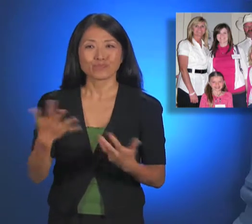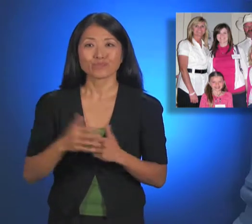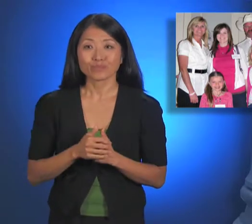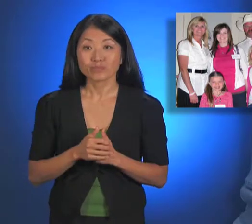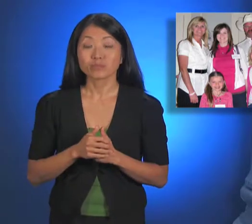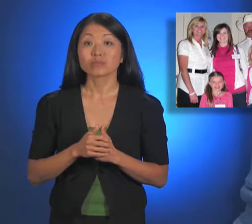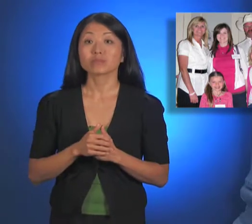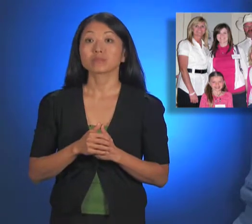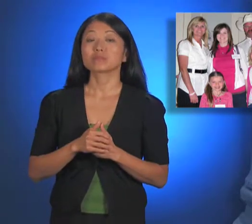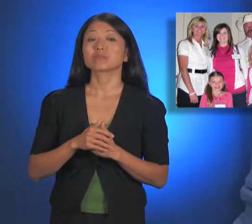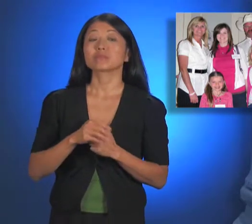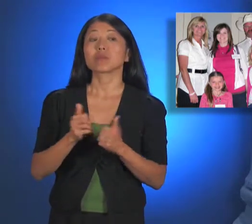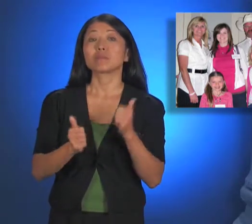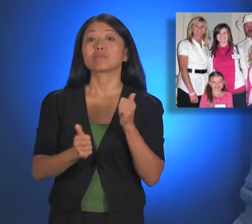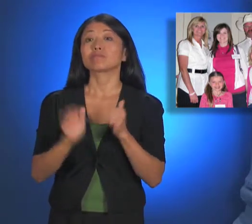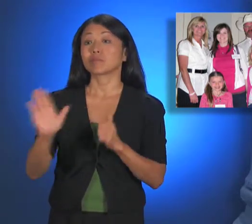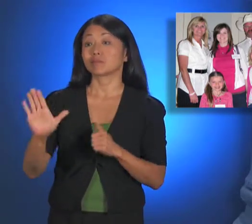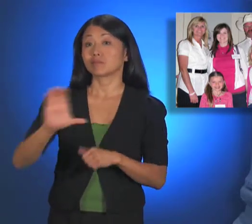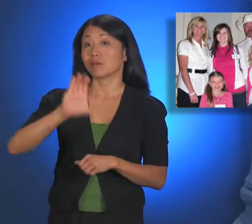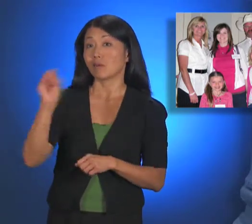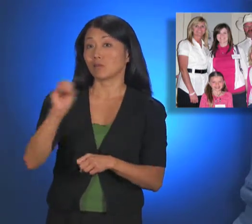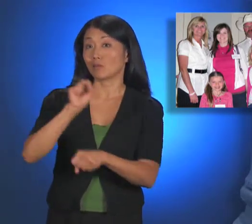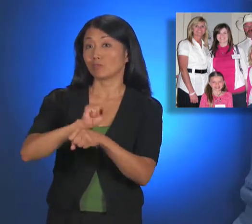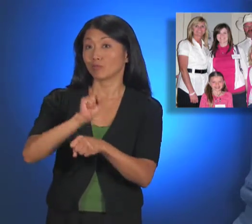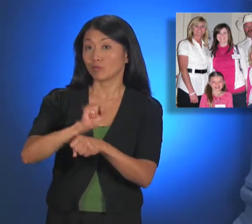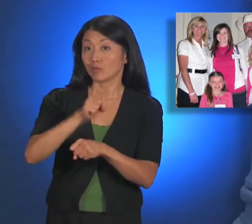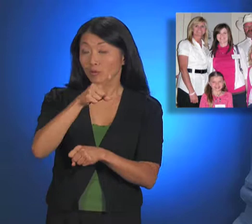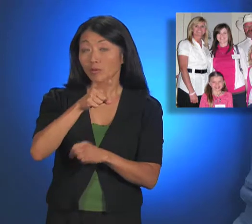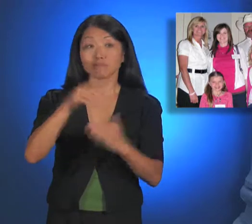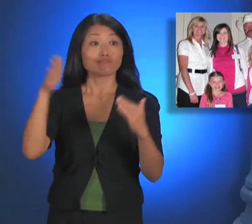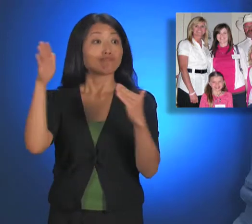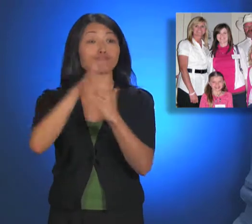Because most of the top-paying jobs at his company